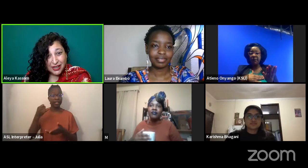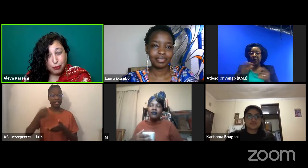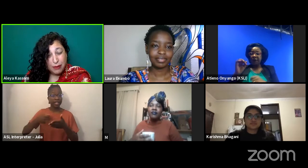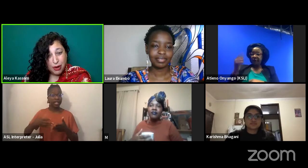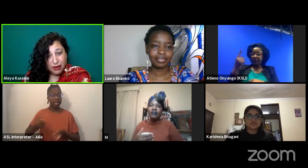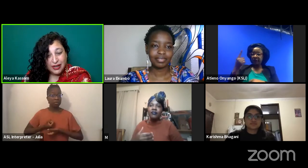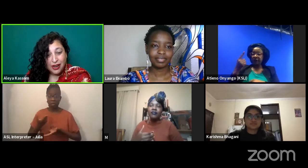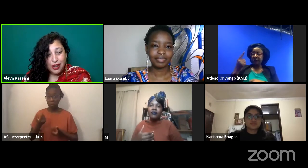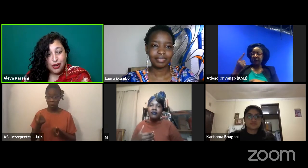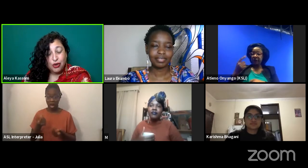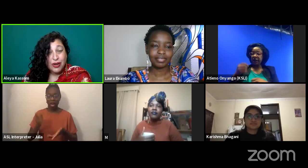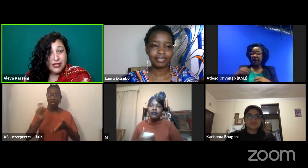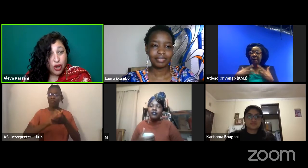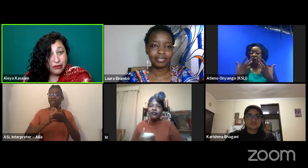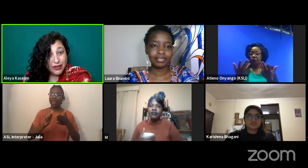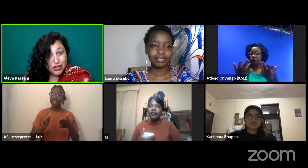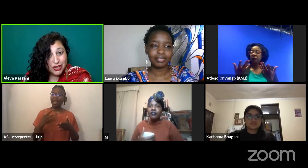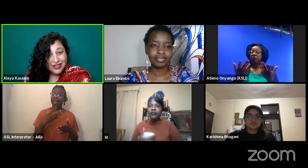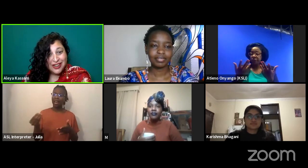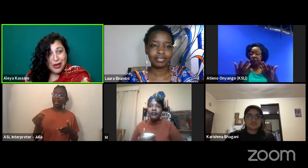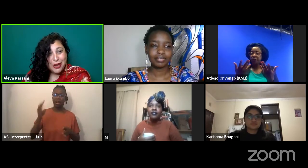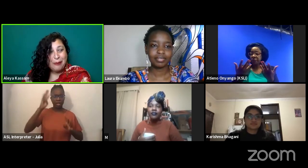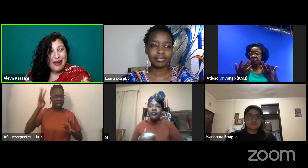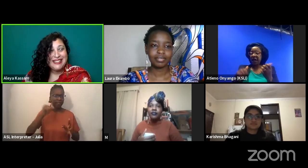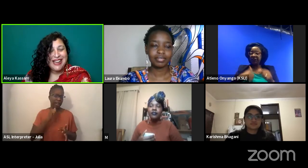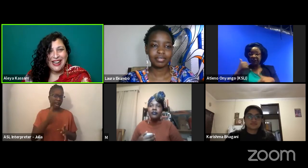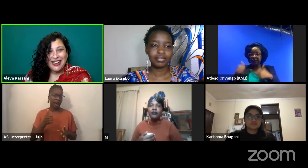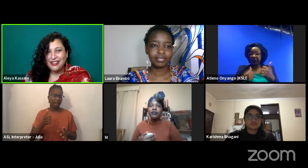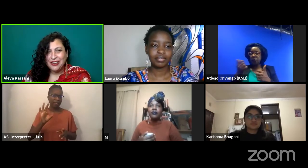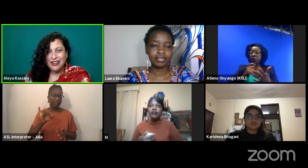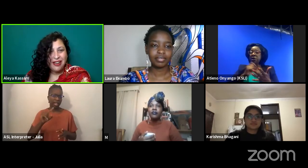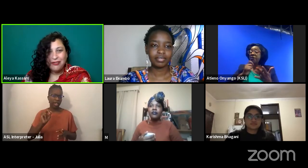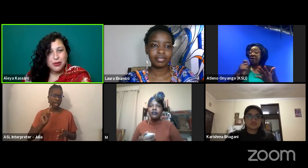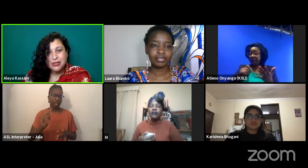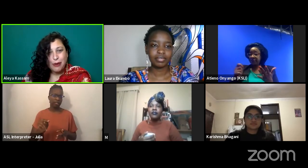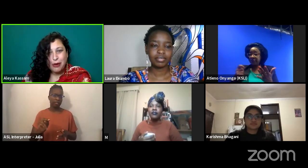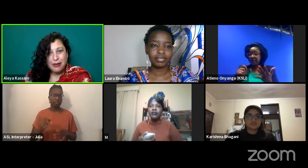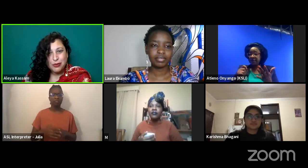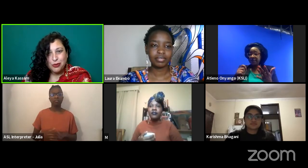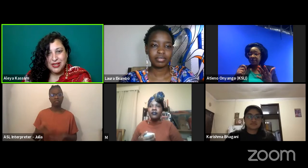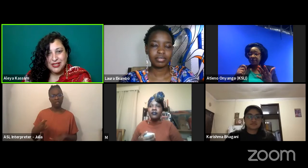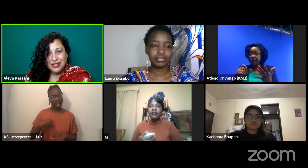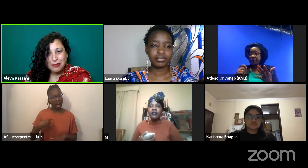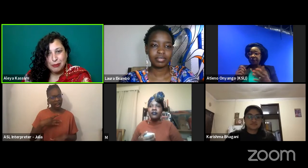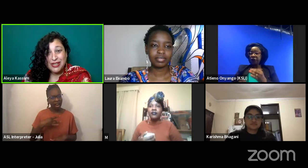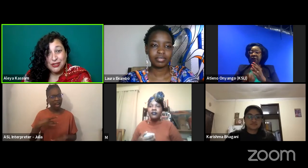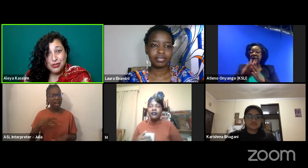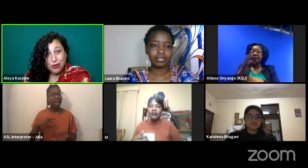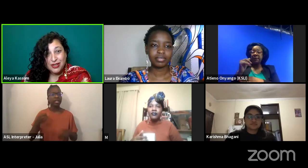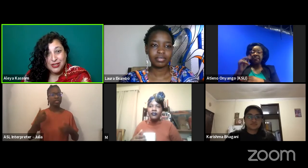and primarily creative non-fiction, but I love to experiment with the ways that people tell stories.